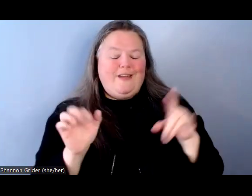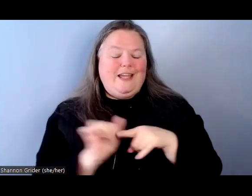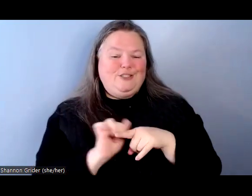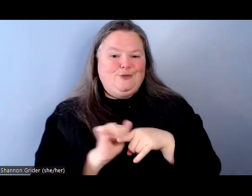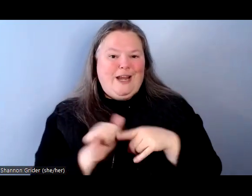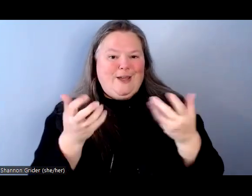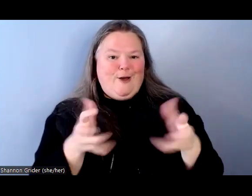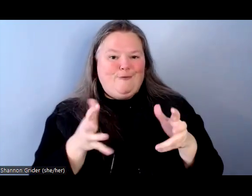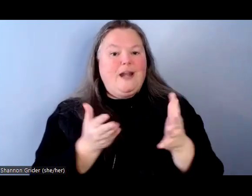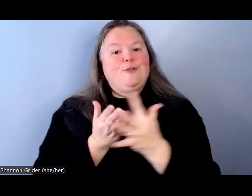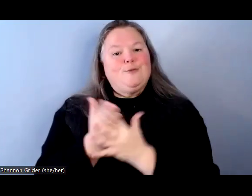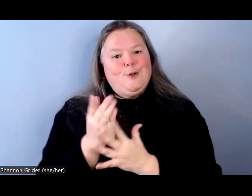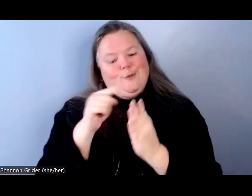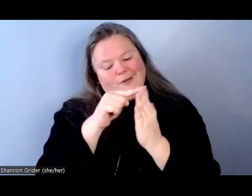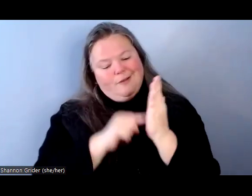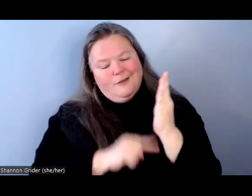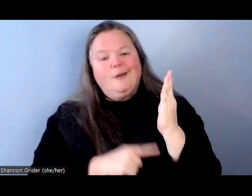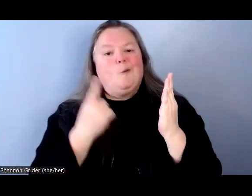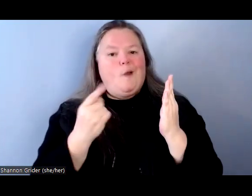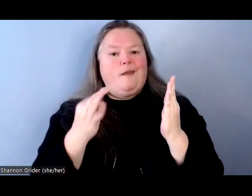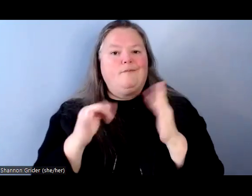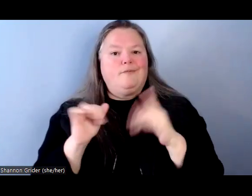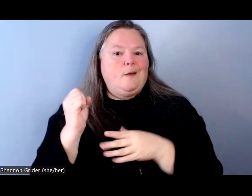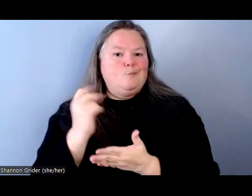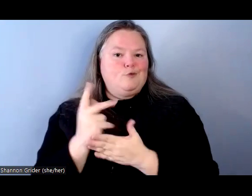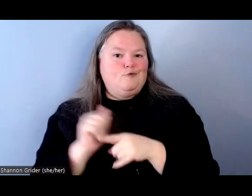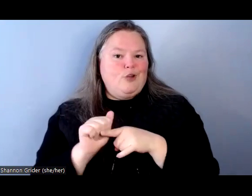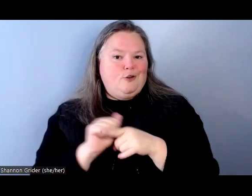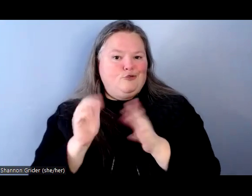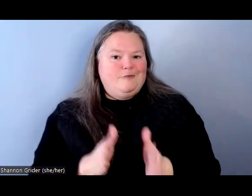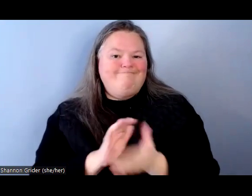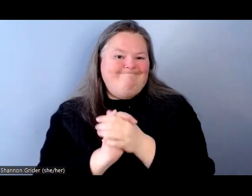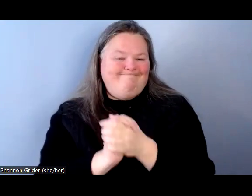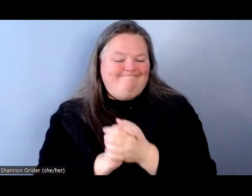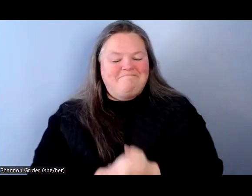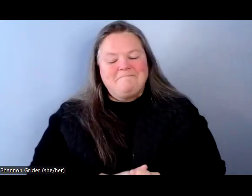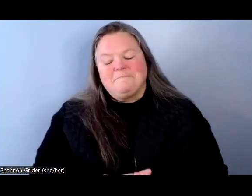a certification training through one of those approved training providers.